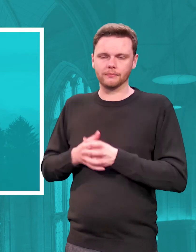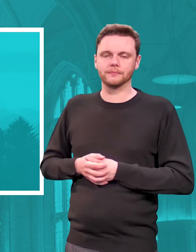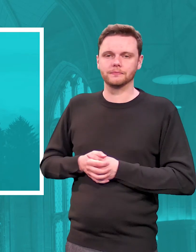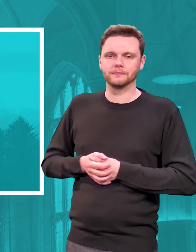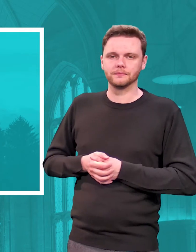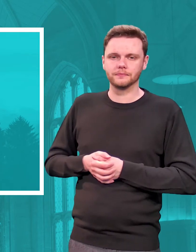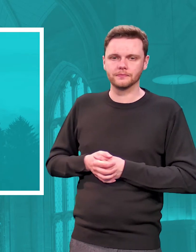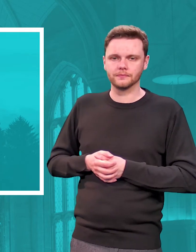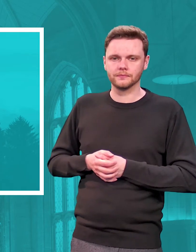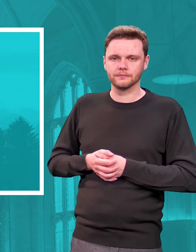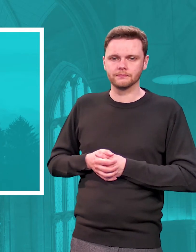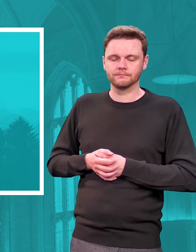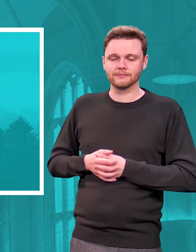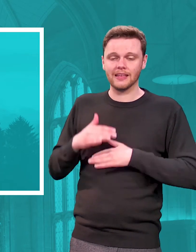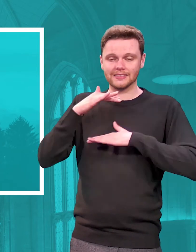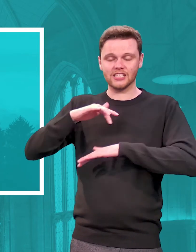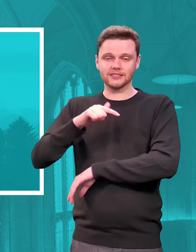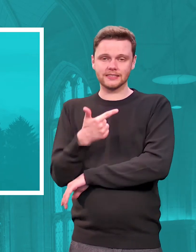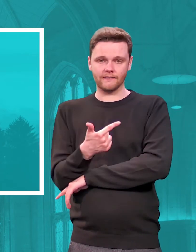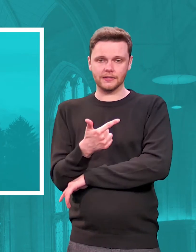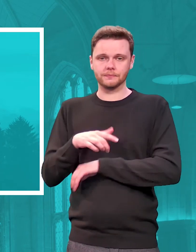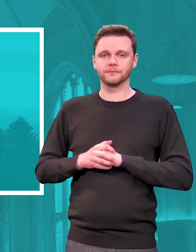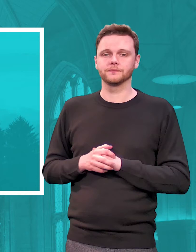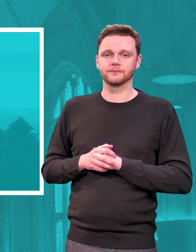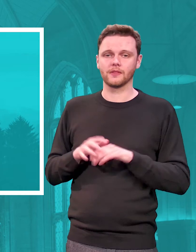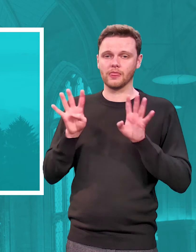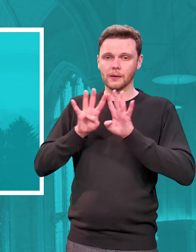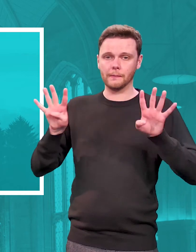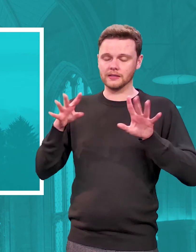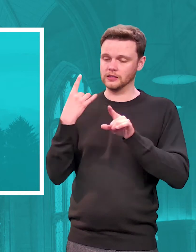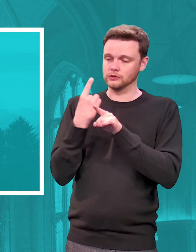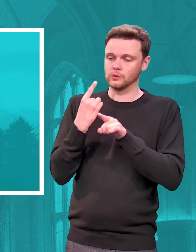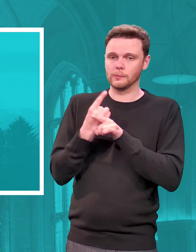In section seven the Committee reports on a departure from updating Weatherhead’s work